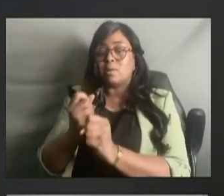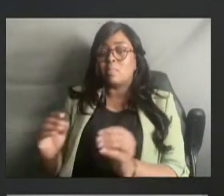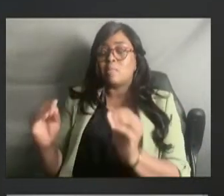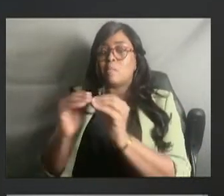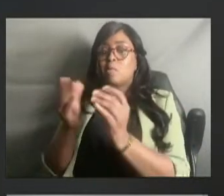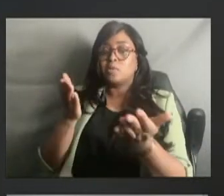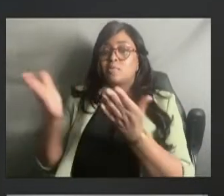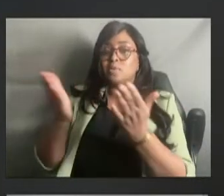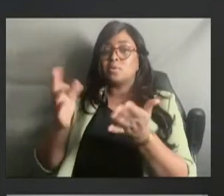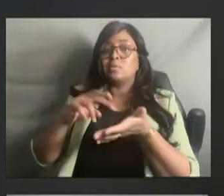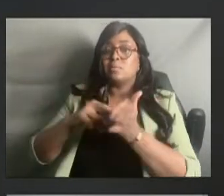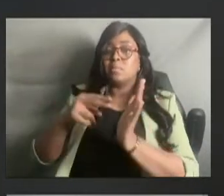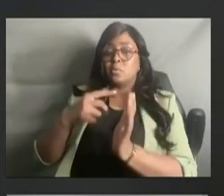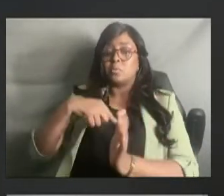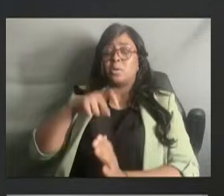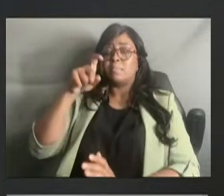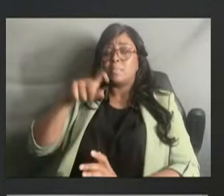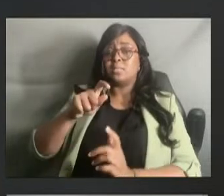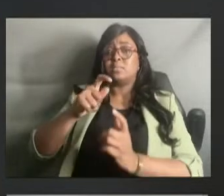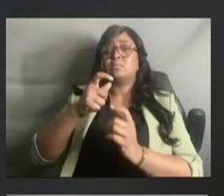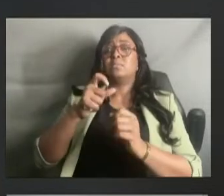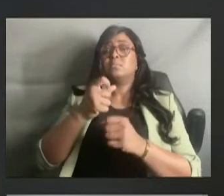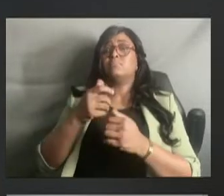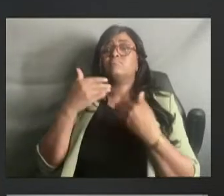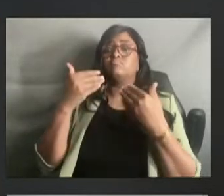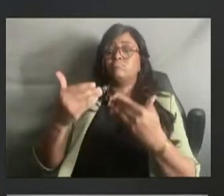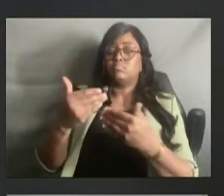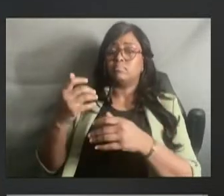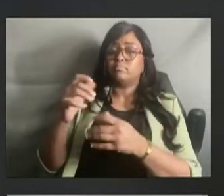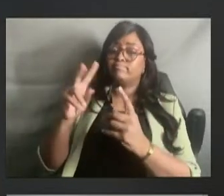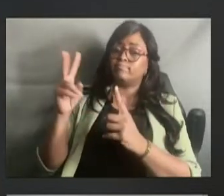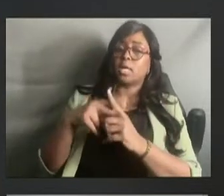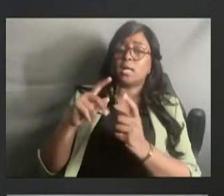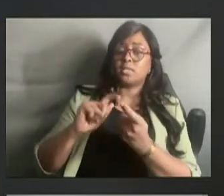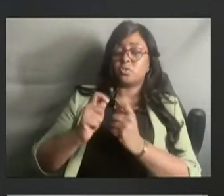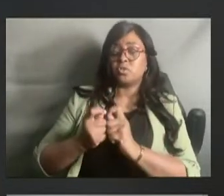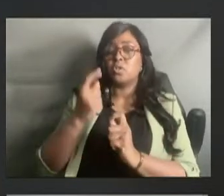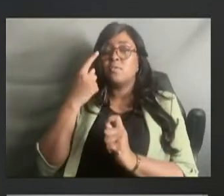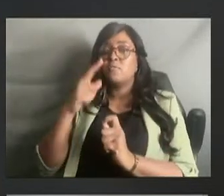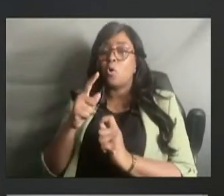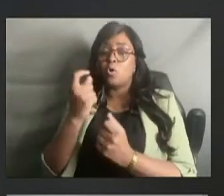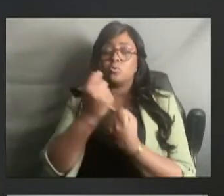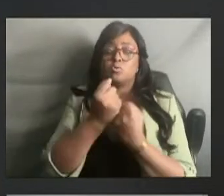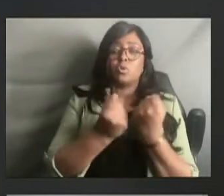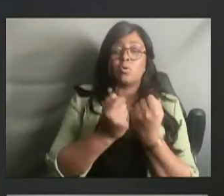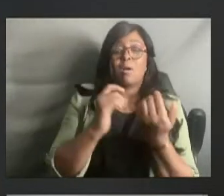time, and more students who are receiving more services. That